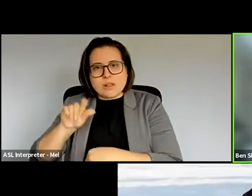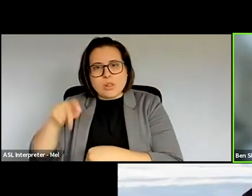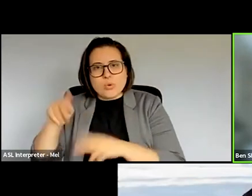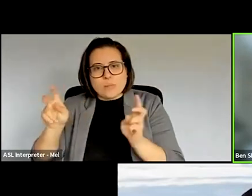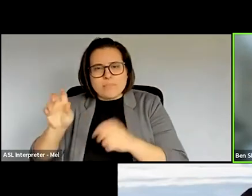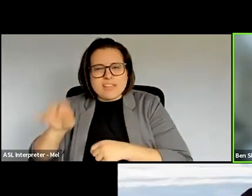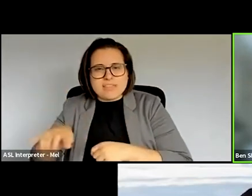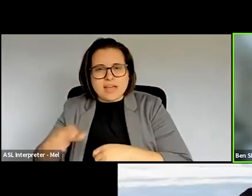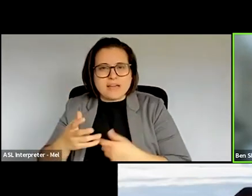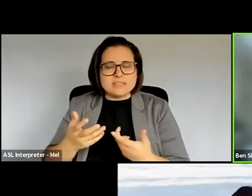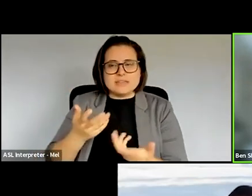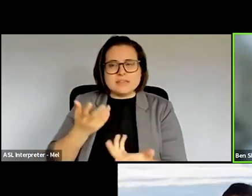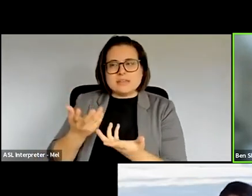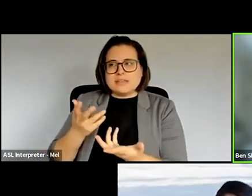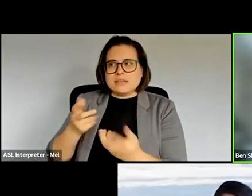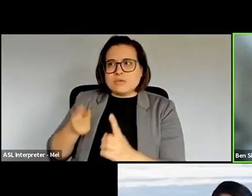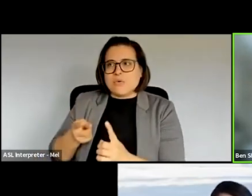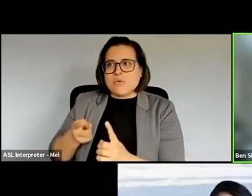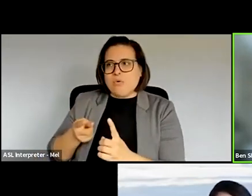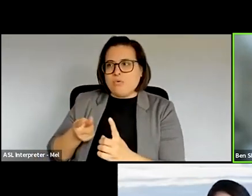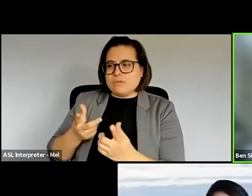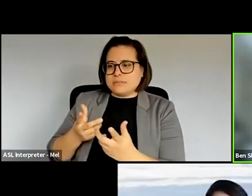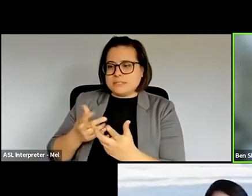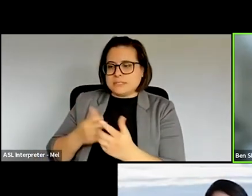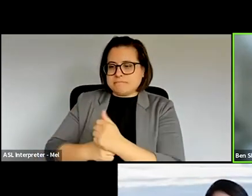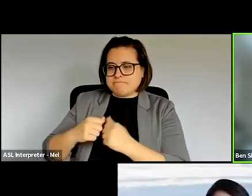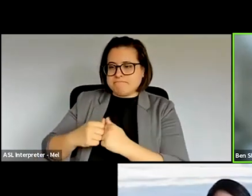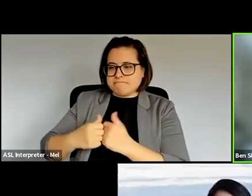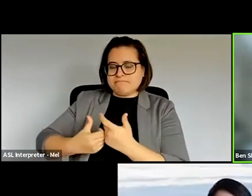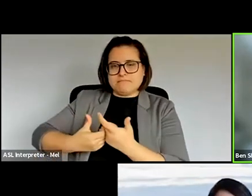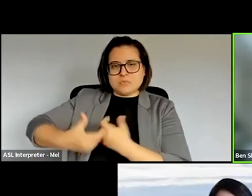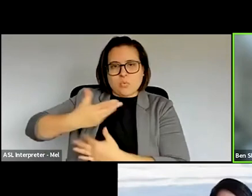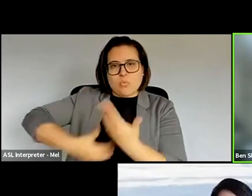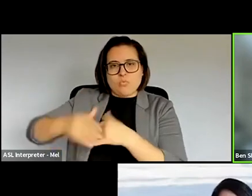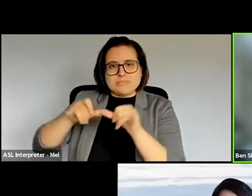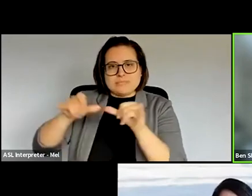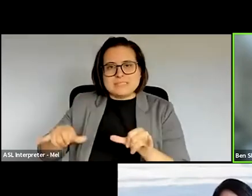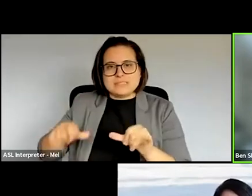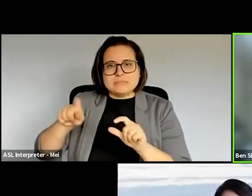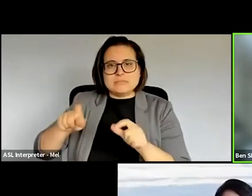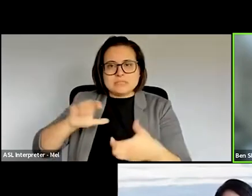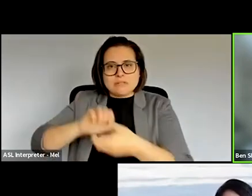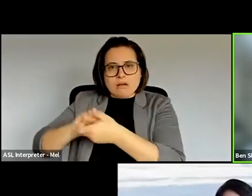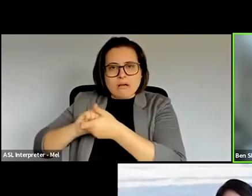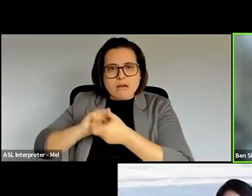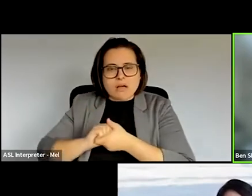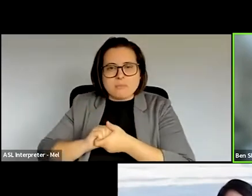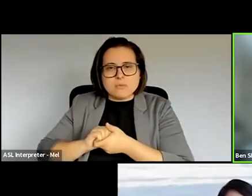that build social systems and allow the kind of collaborations of Wikipedia and maybe Google will